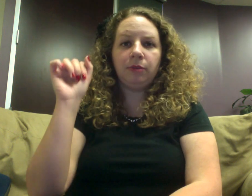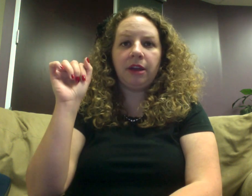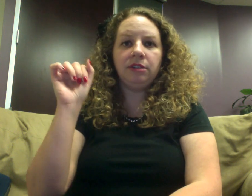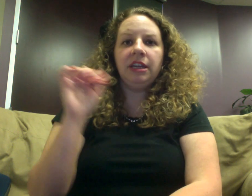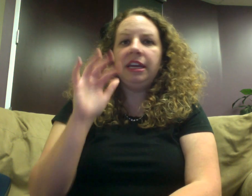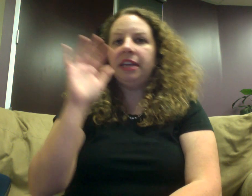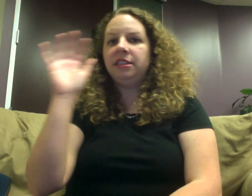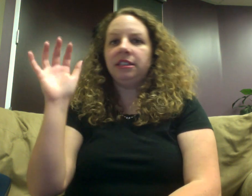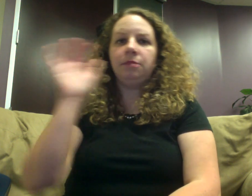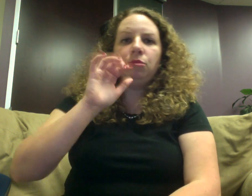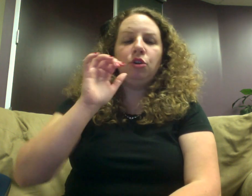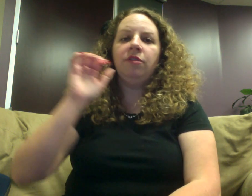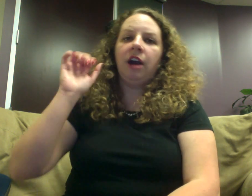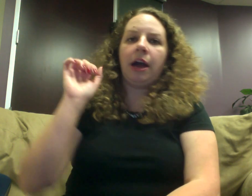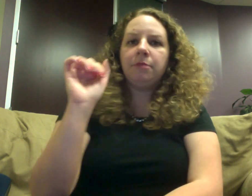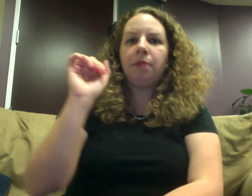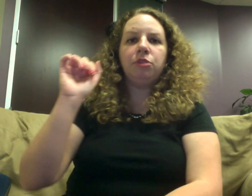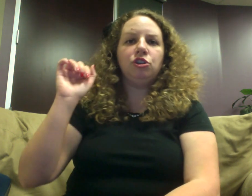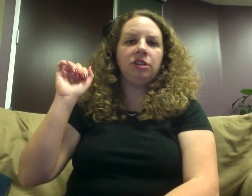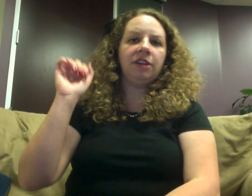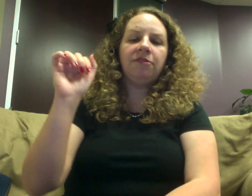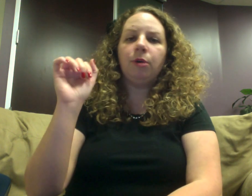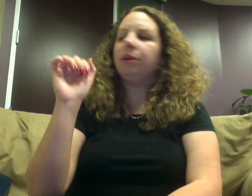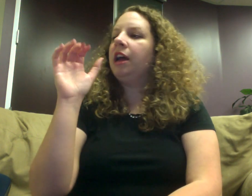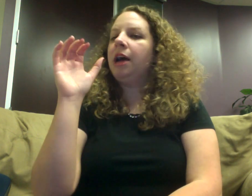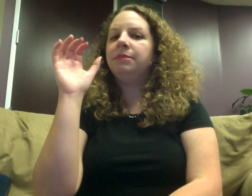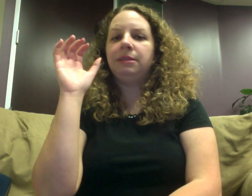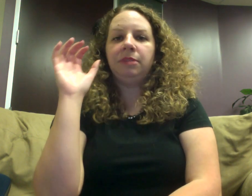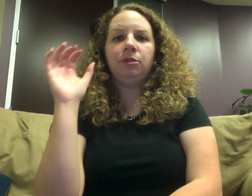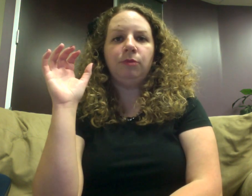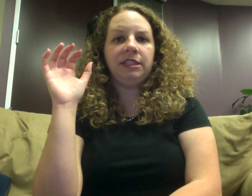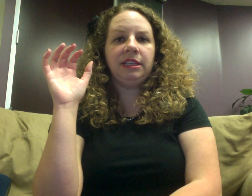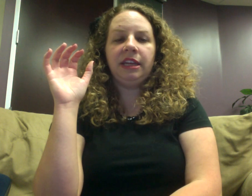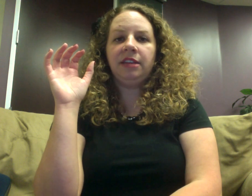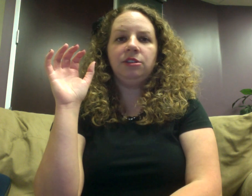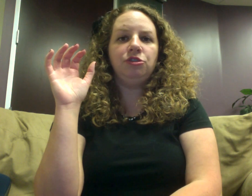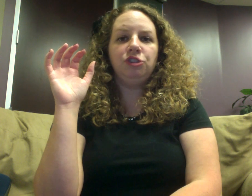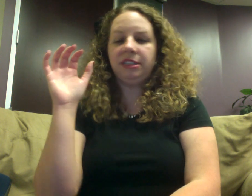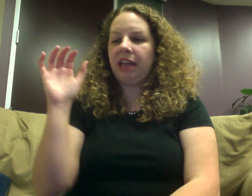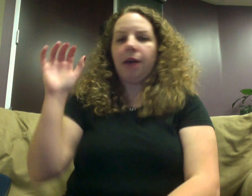around, it doesn't move, I'm not pushing it forward. I'm simply resting it, just at my